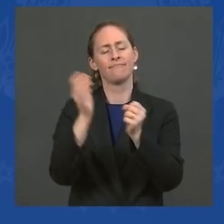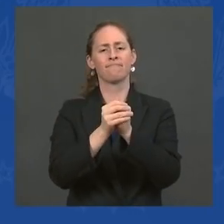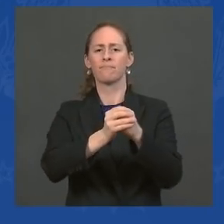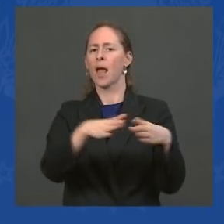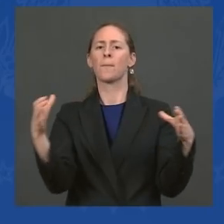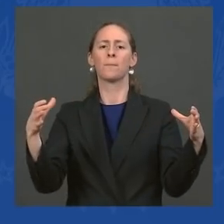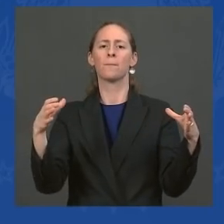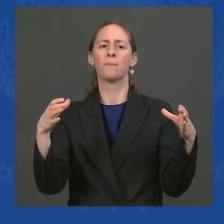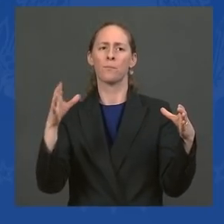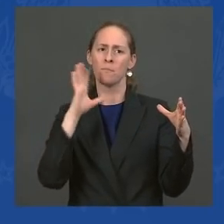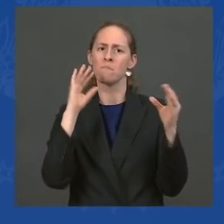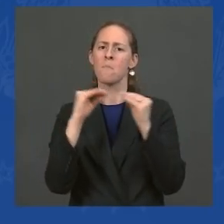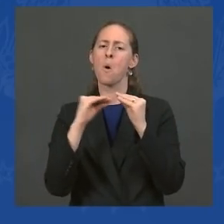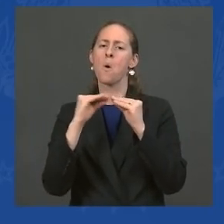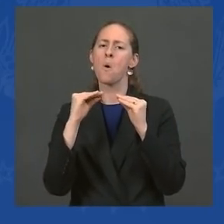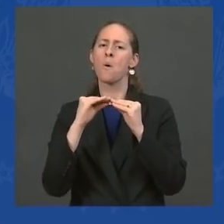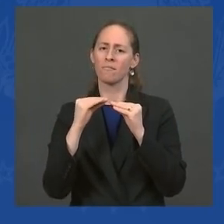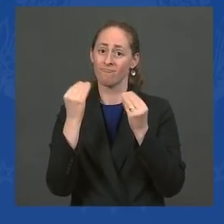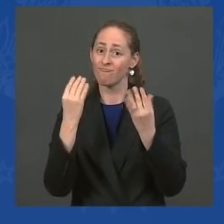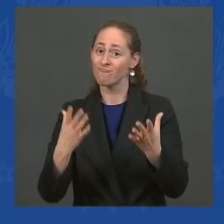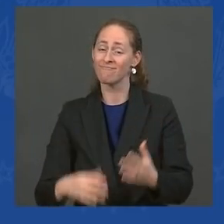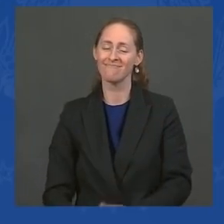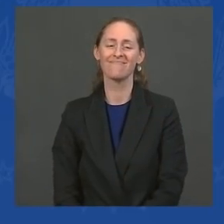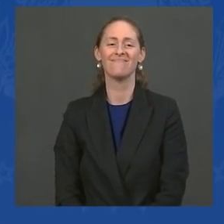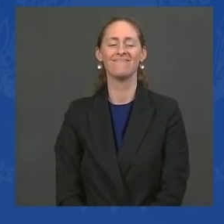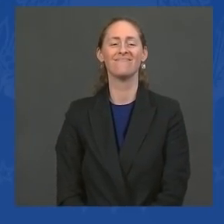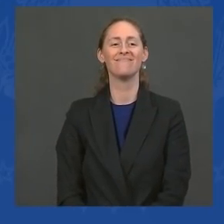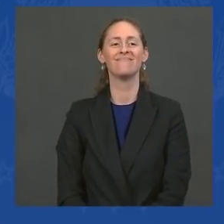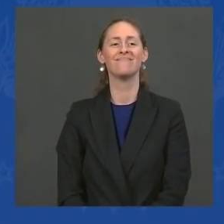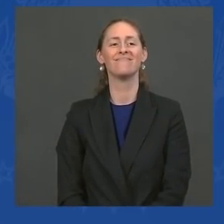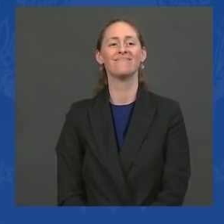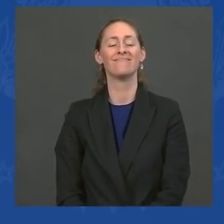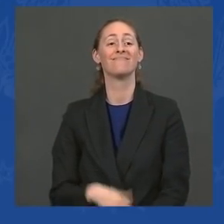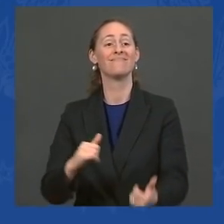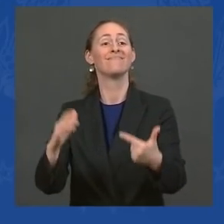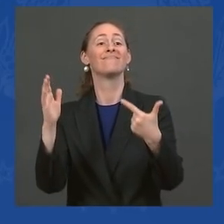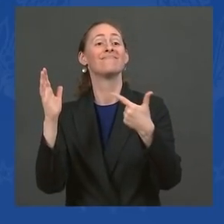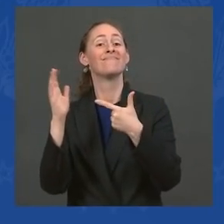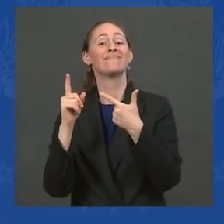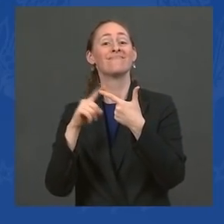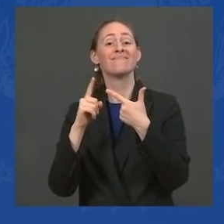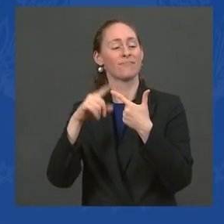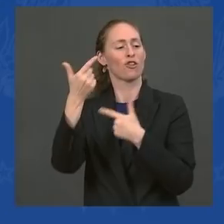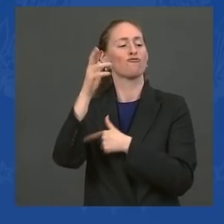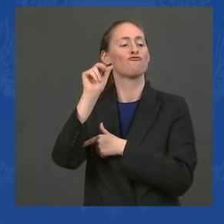And second, I am restoring Utah's Grand Staircase-Escalante National Monument --